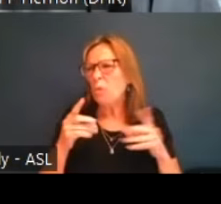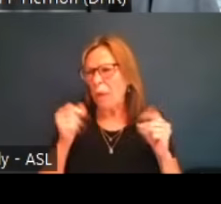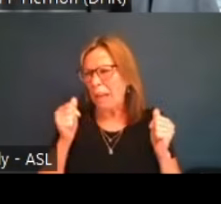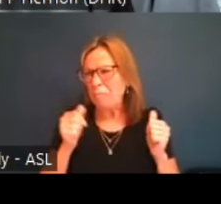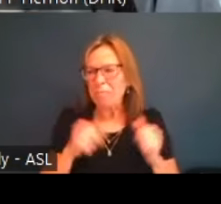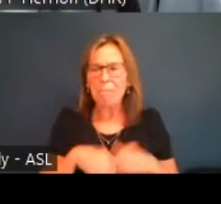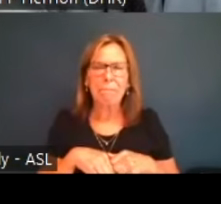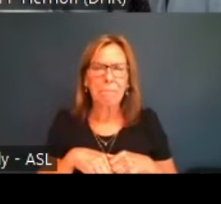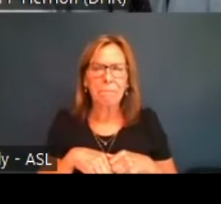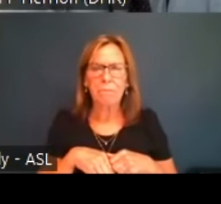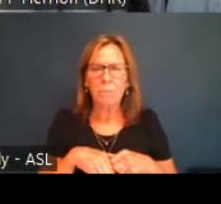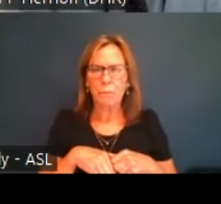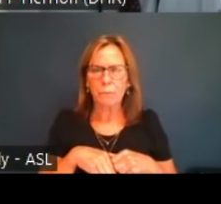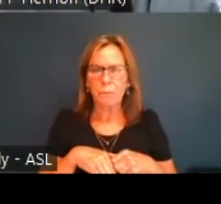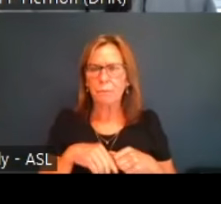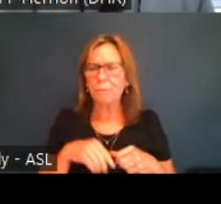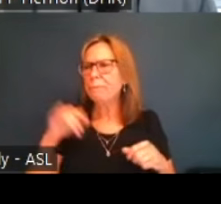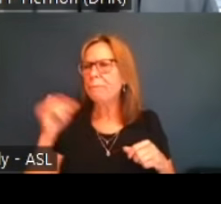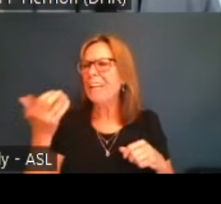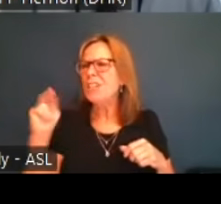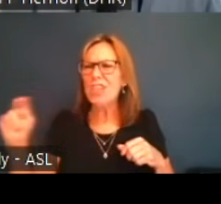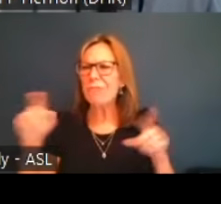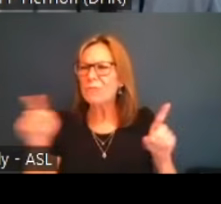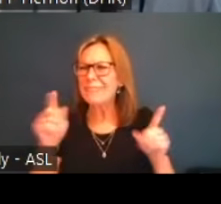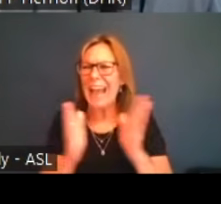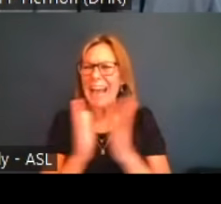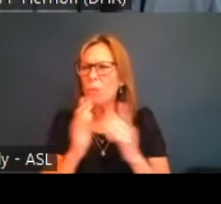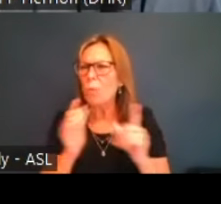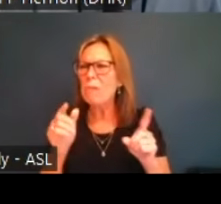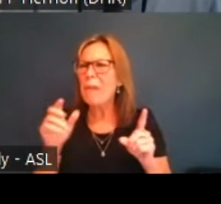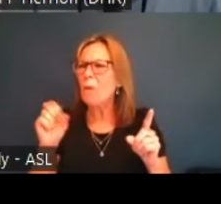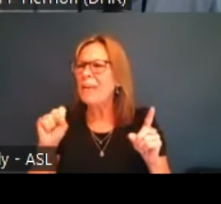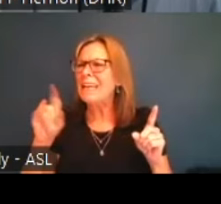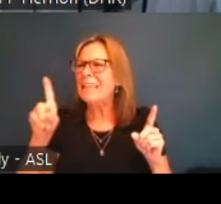» JOHN HERRION: Yeah, so sidewalks and crosswalks that